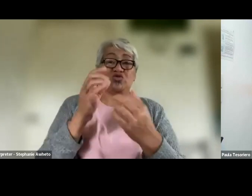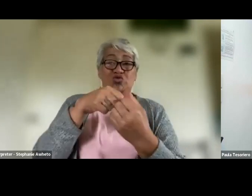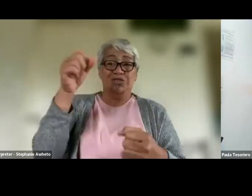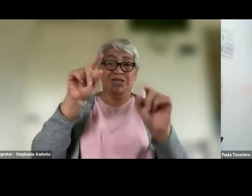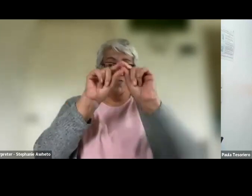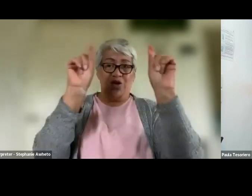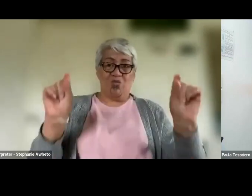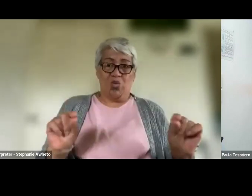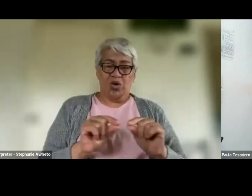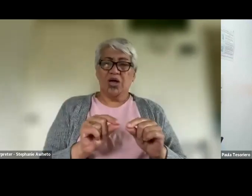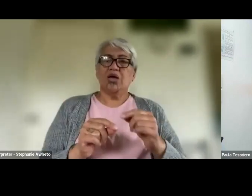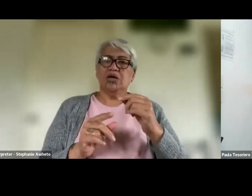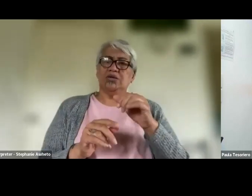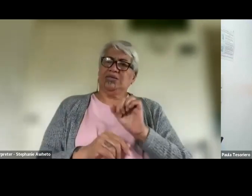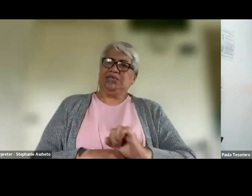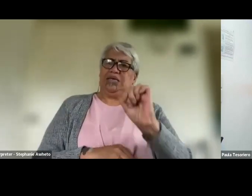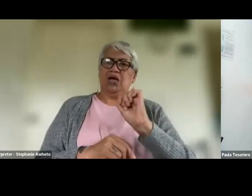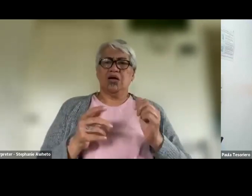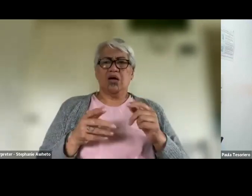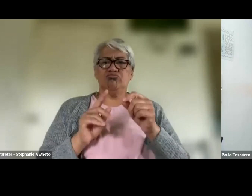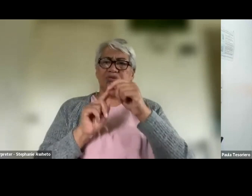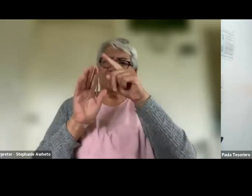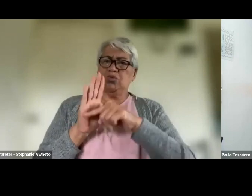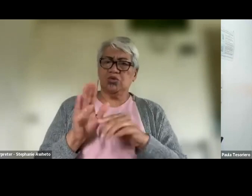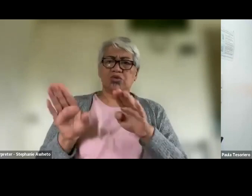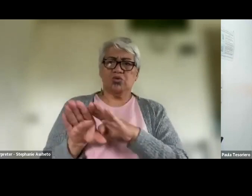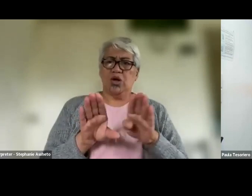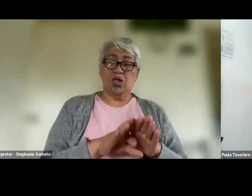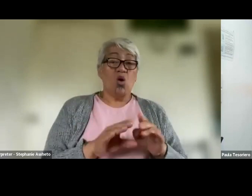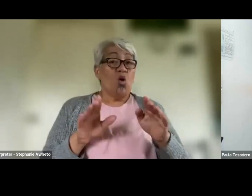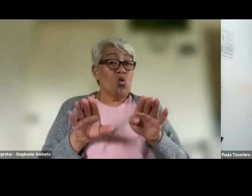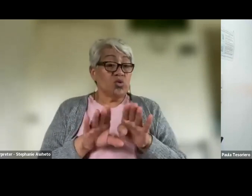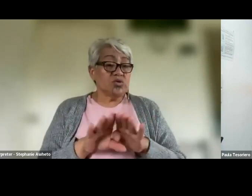our tikanga principles and helping us to get on the starting